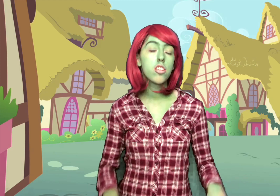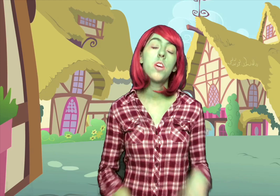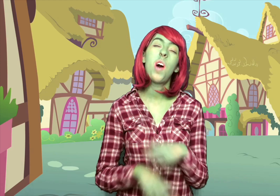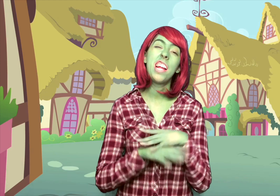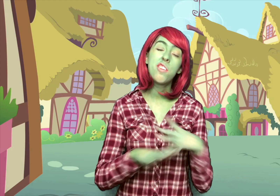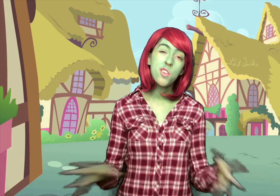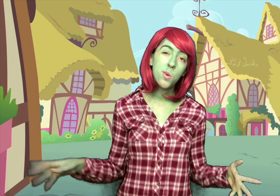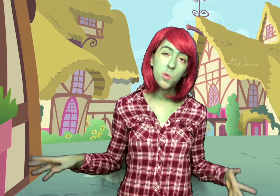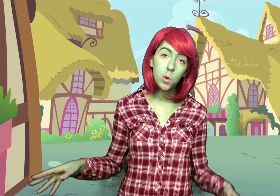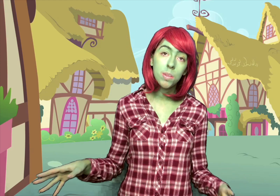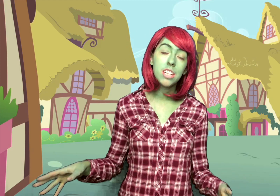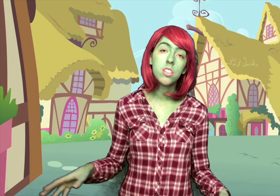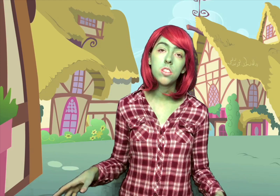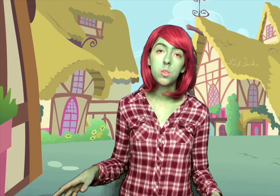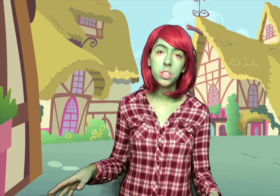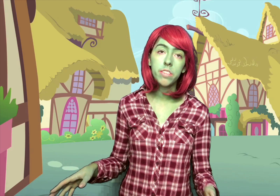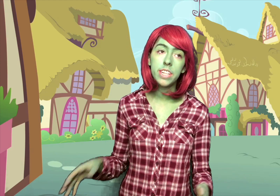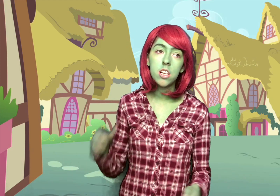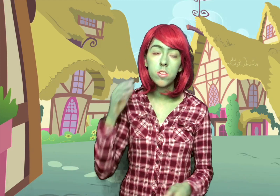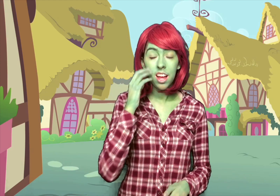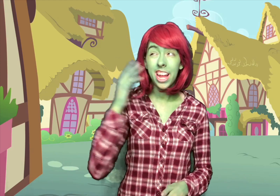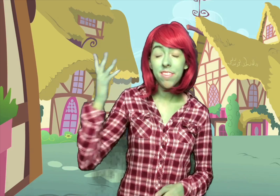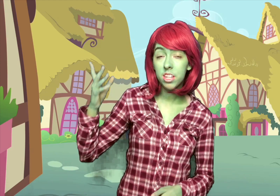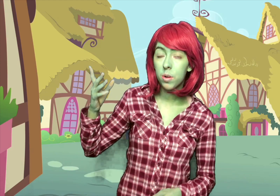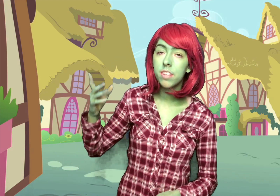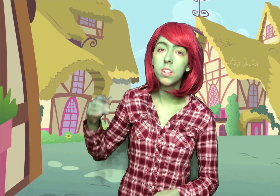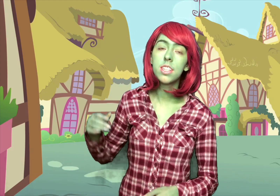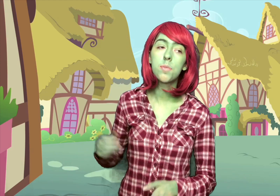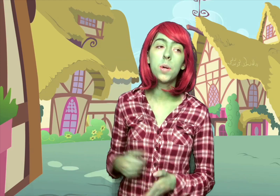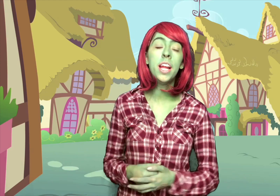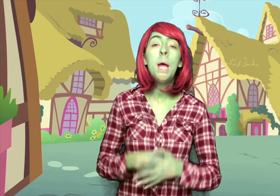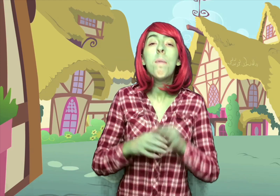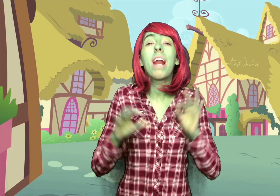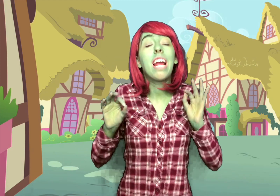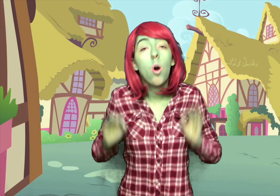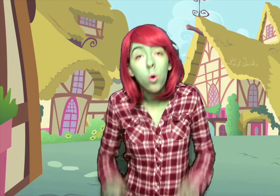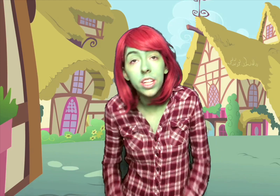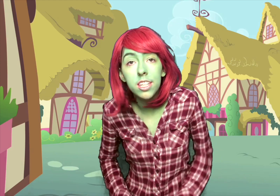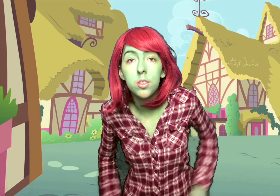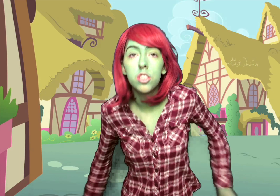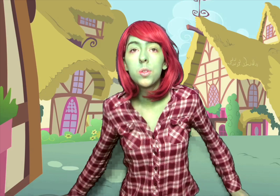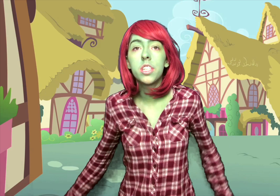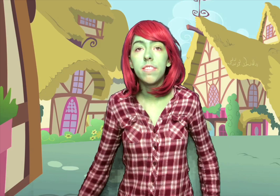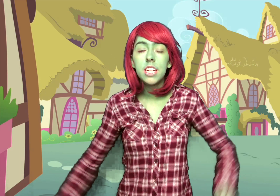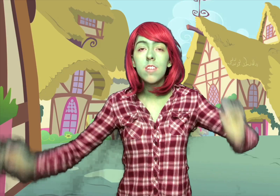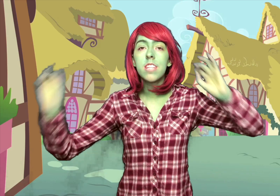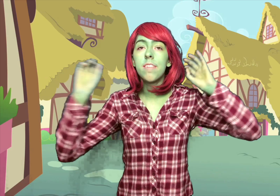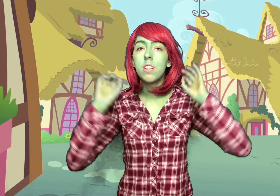know i don't normally do tutorial videos i have done quite a few at this point but i only do tutorial videos if you